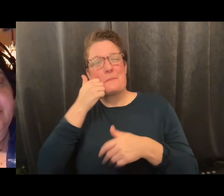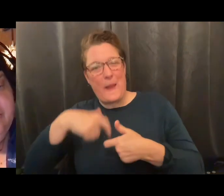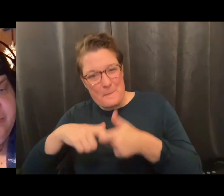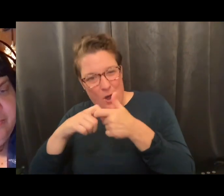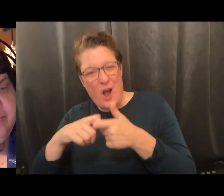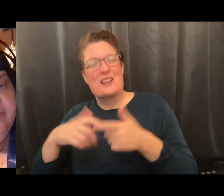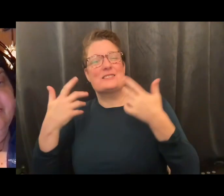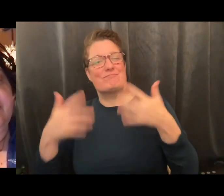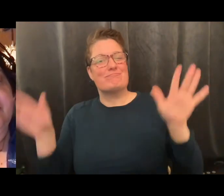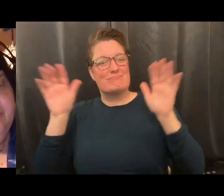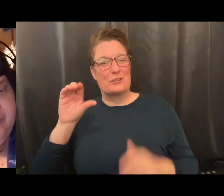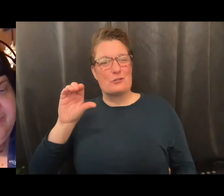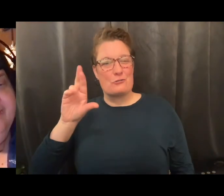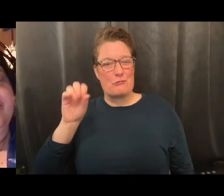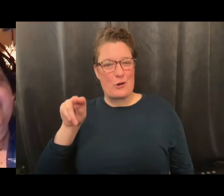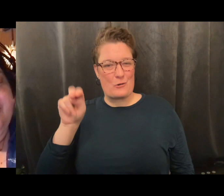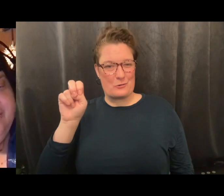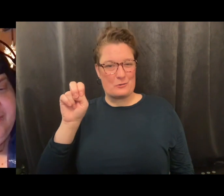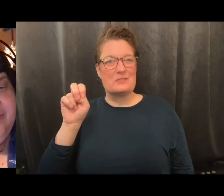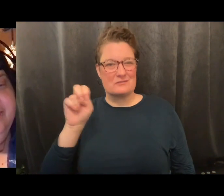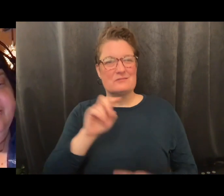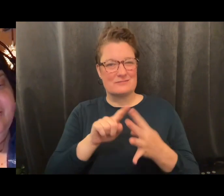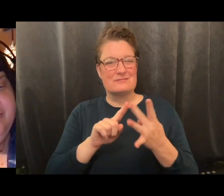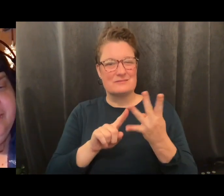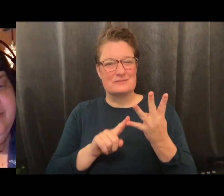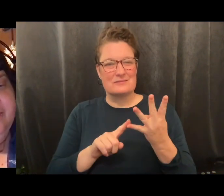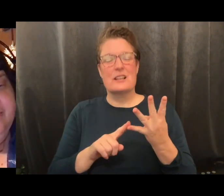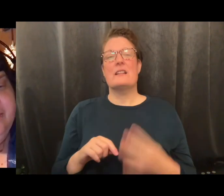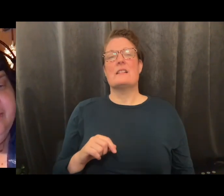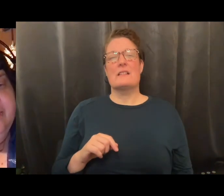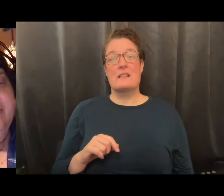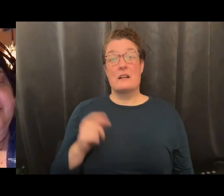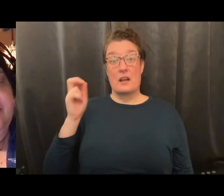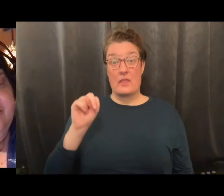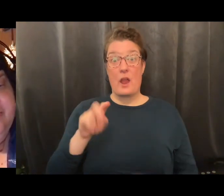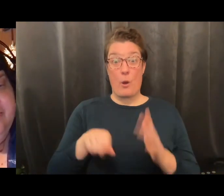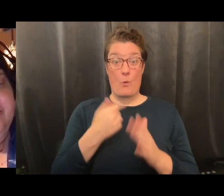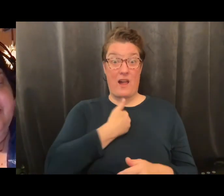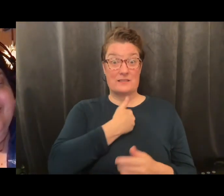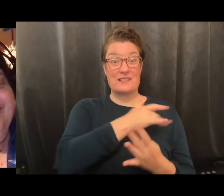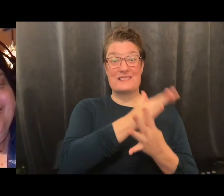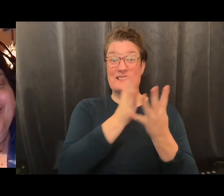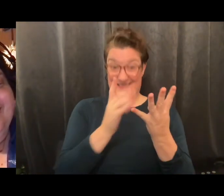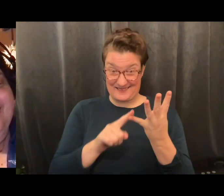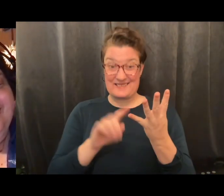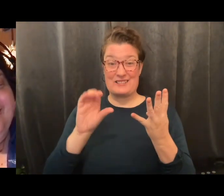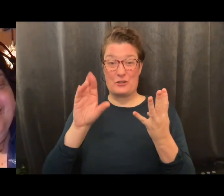And then I was like, once I got to be a crone, I was like, I have to go back to my first love, or I'm going to be a cranky old lady.